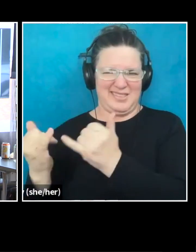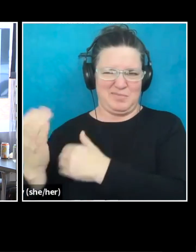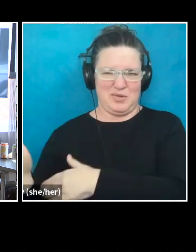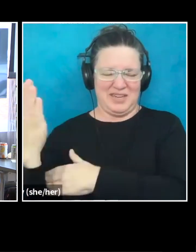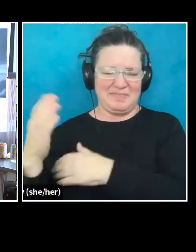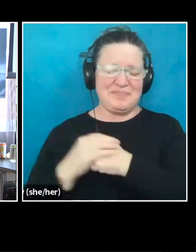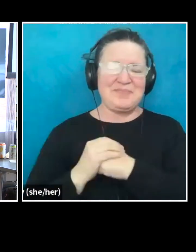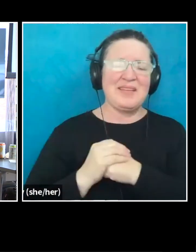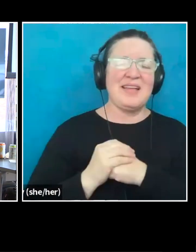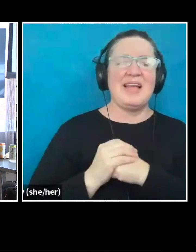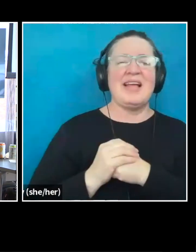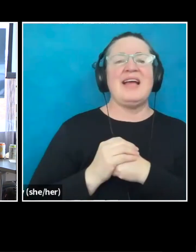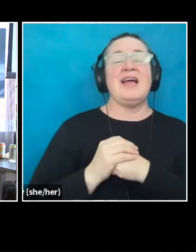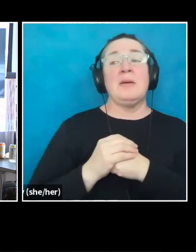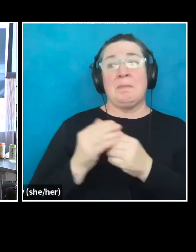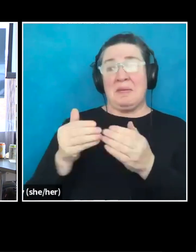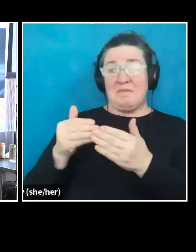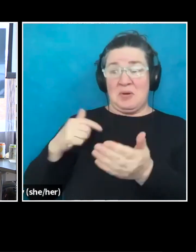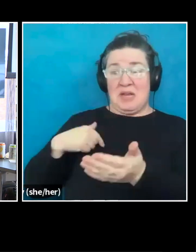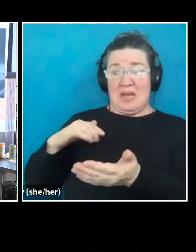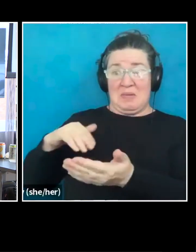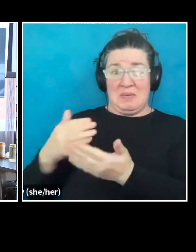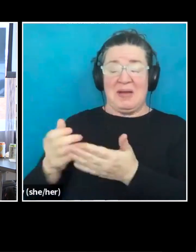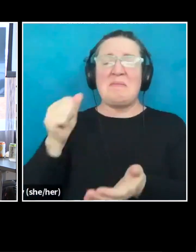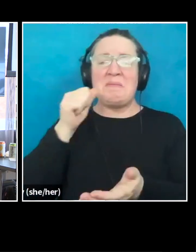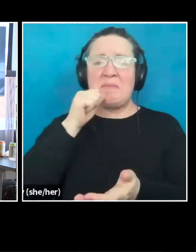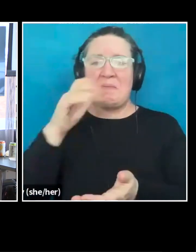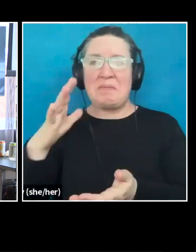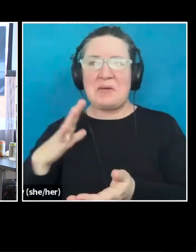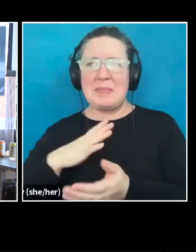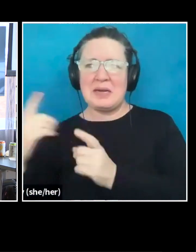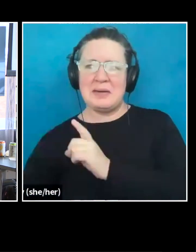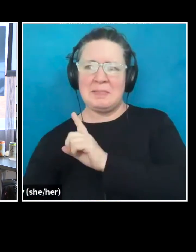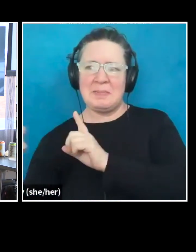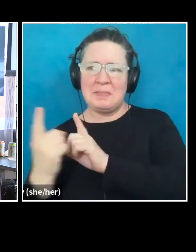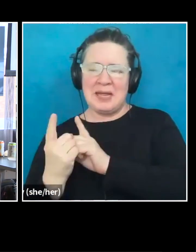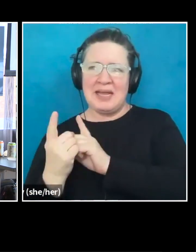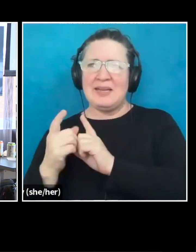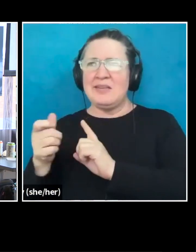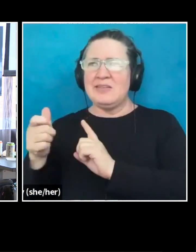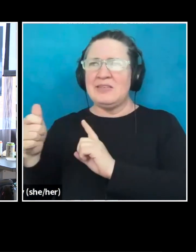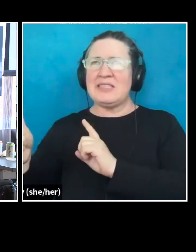to me who lives in Skyway, um, between Skyway and Heat, kind of, I don't know, an area without a lot